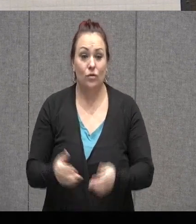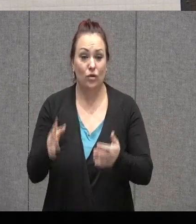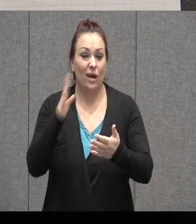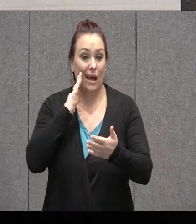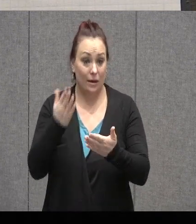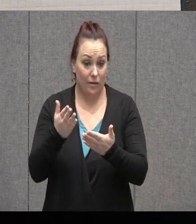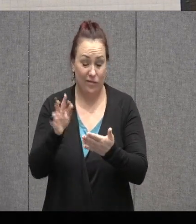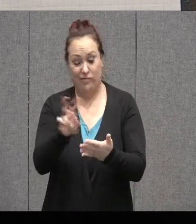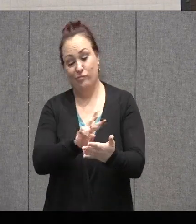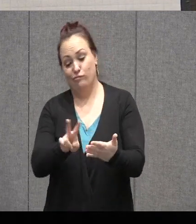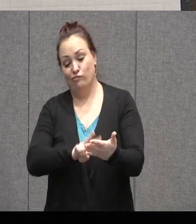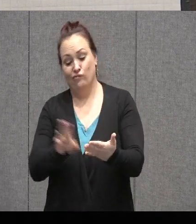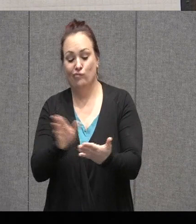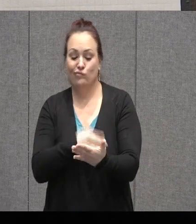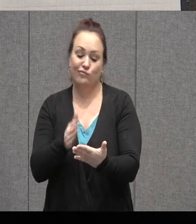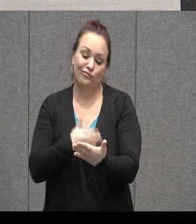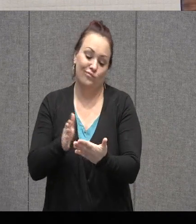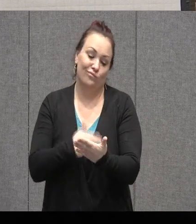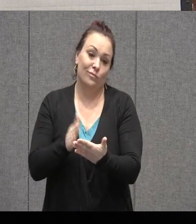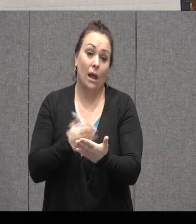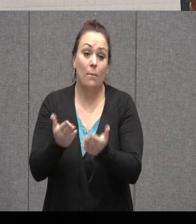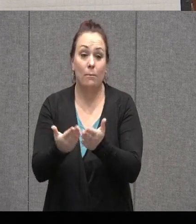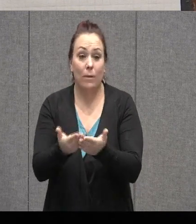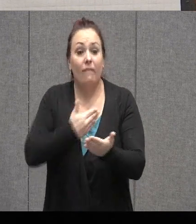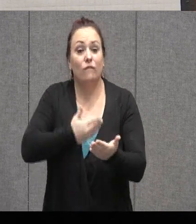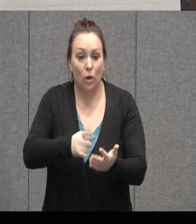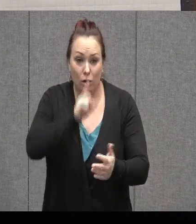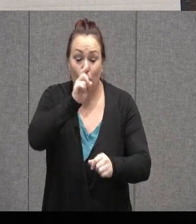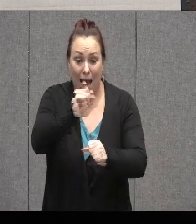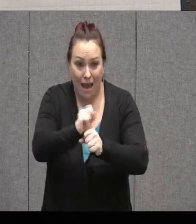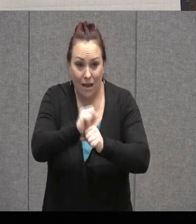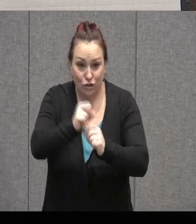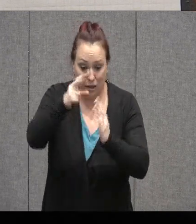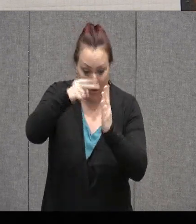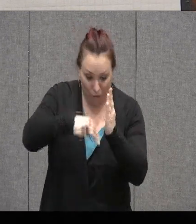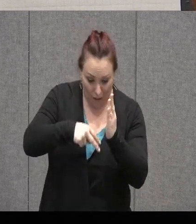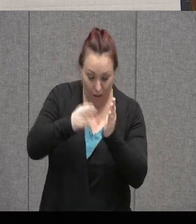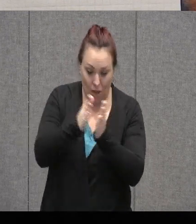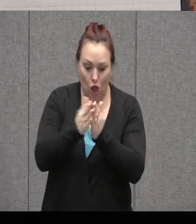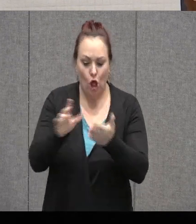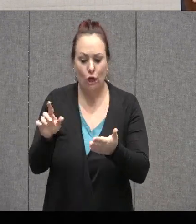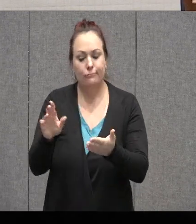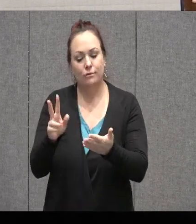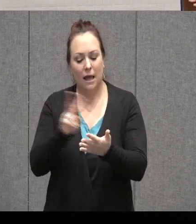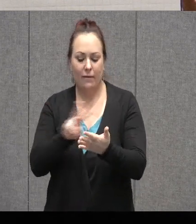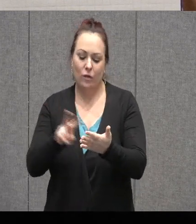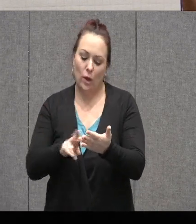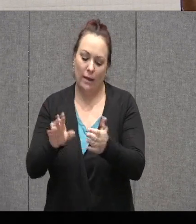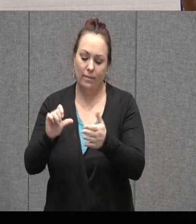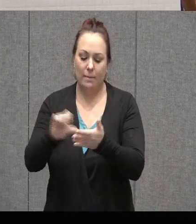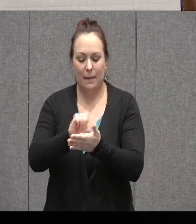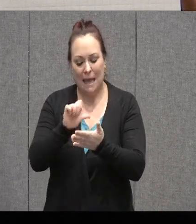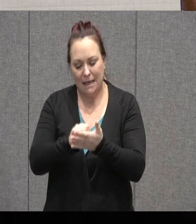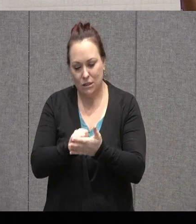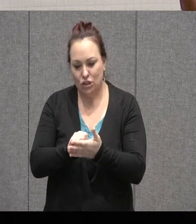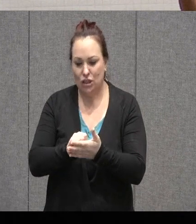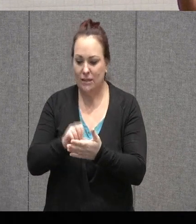To go over it before you actually read it. Look through the pages, look at the pictures, scan the text.